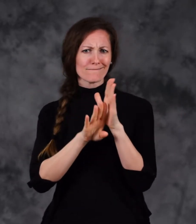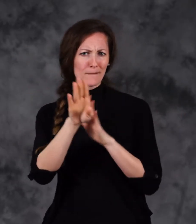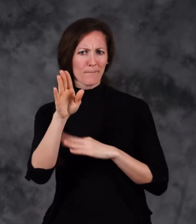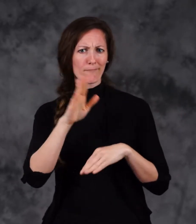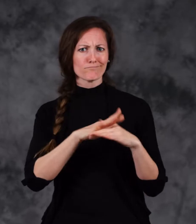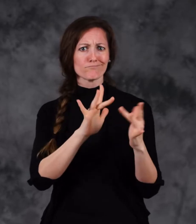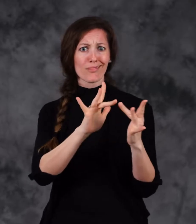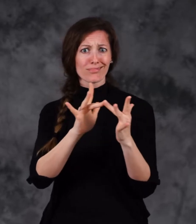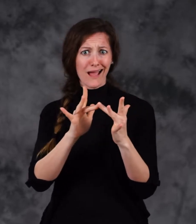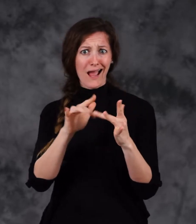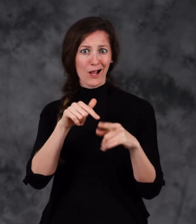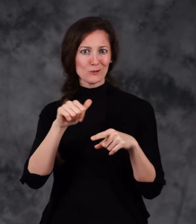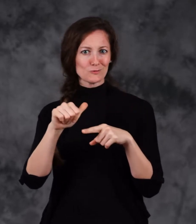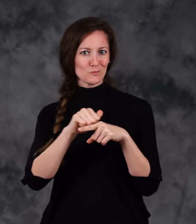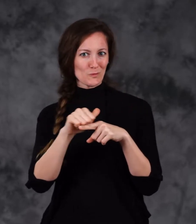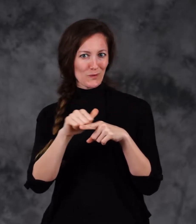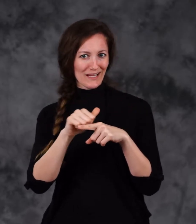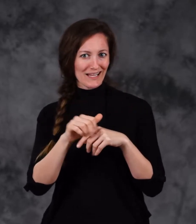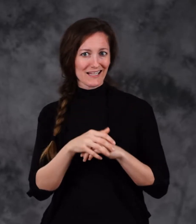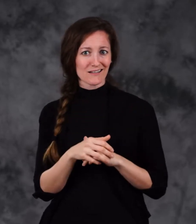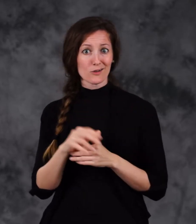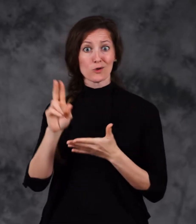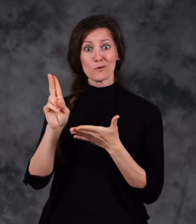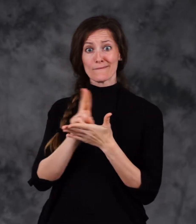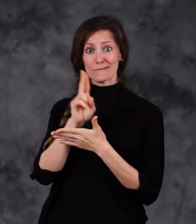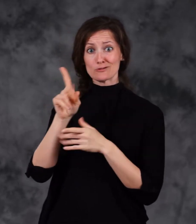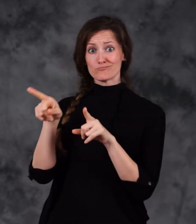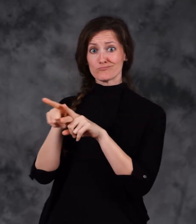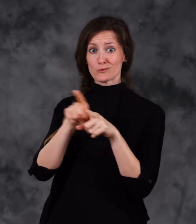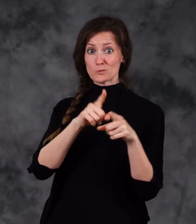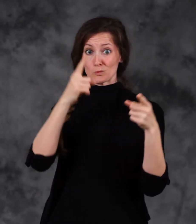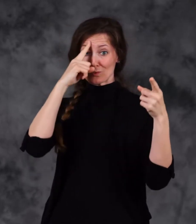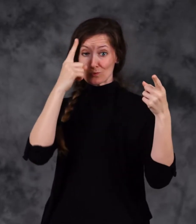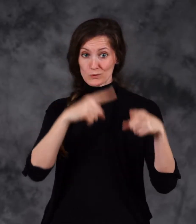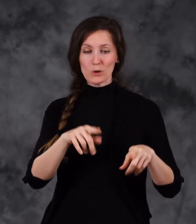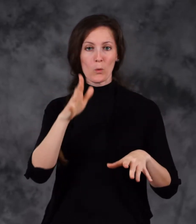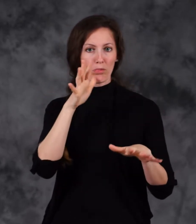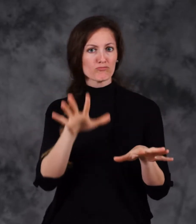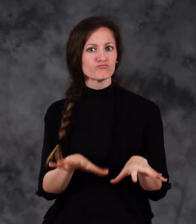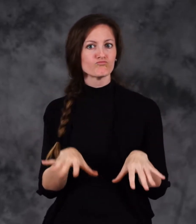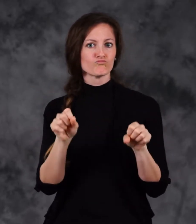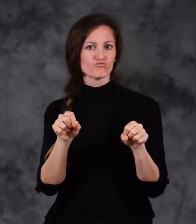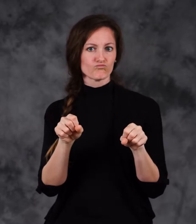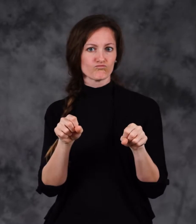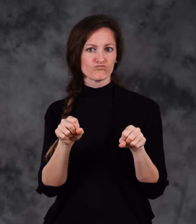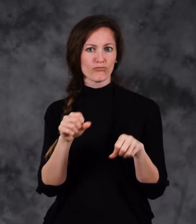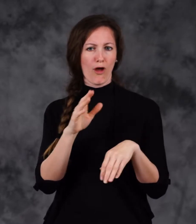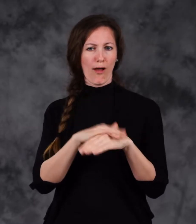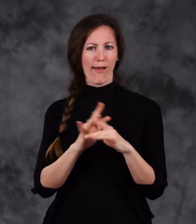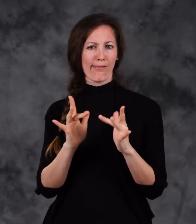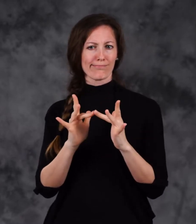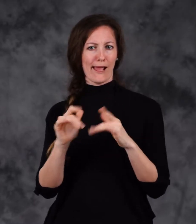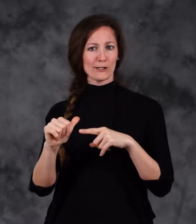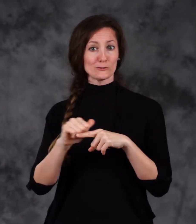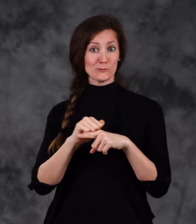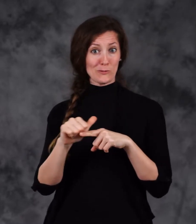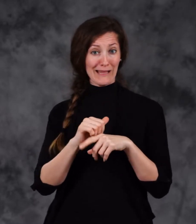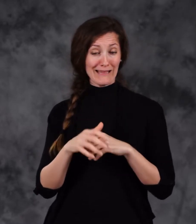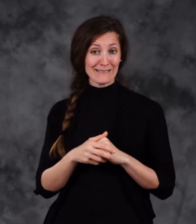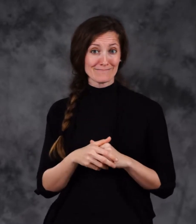an online version of the training and the U has agreed to host the online training.